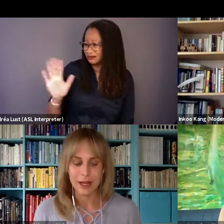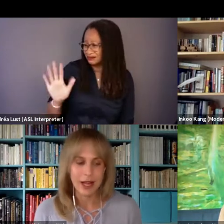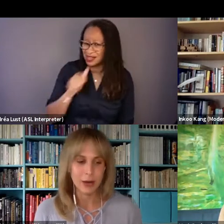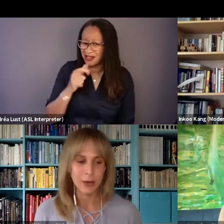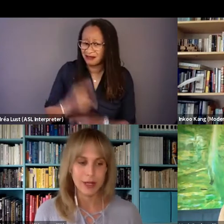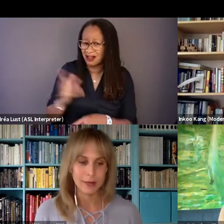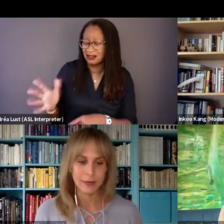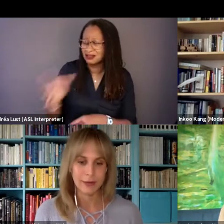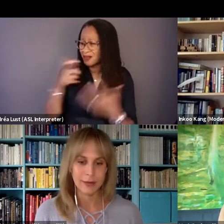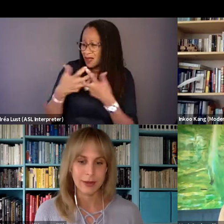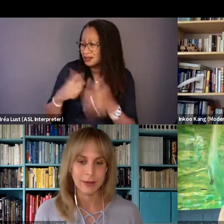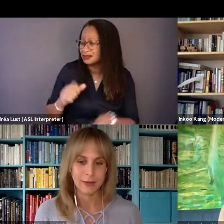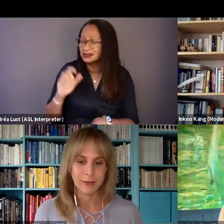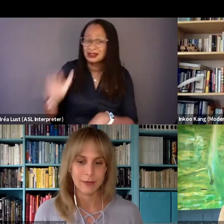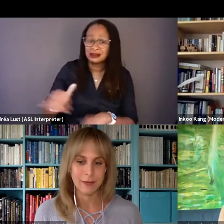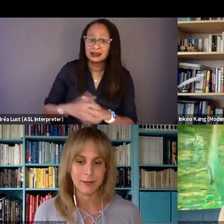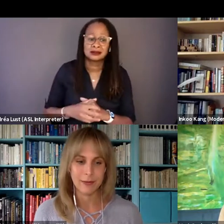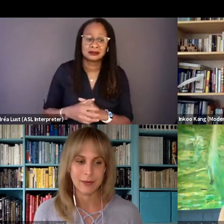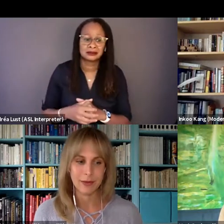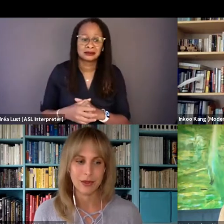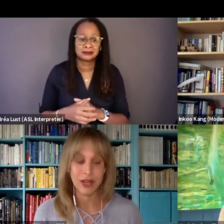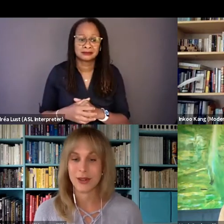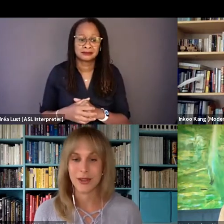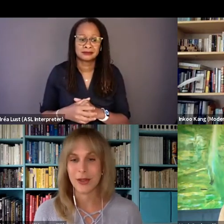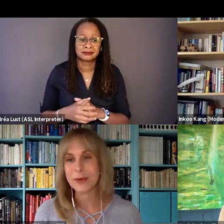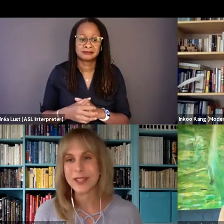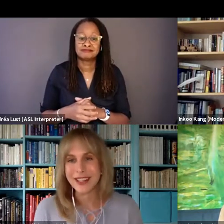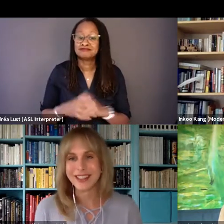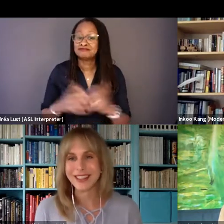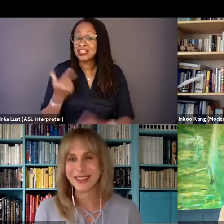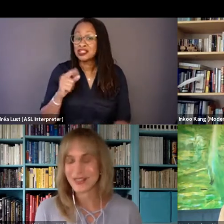and the gender that they're presenting to the outside world.